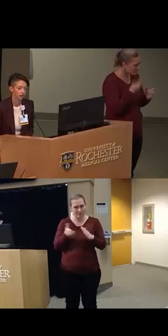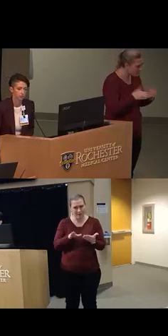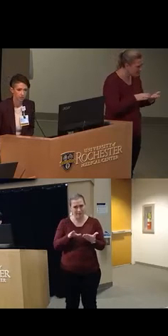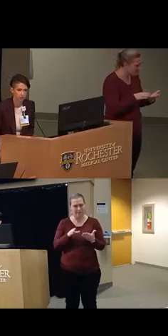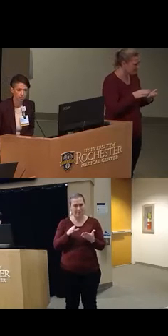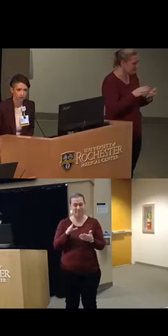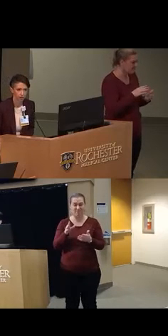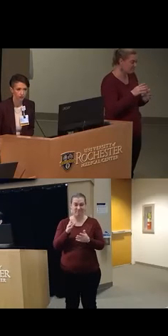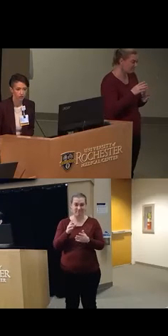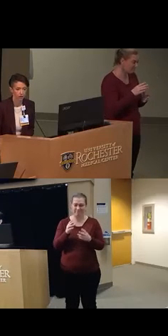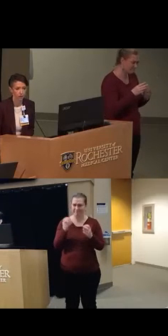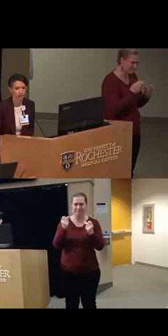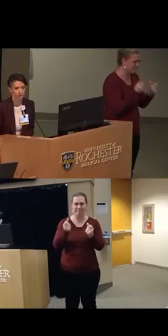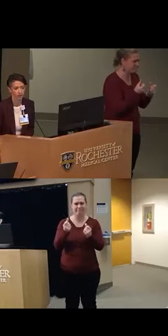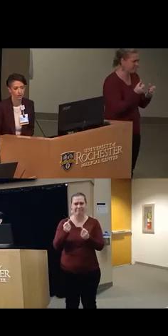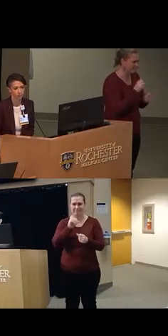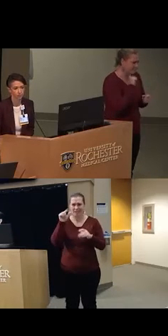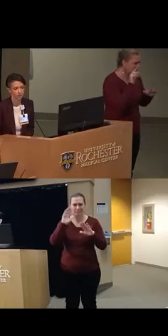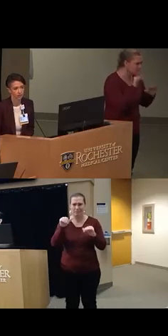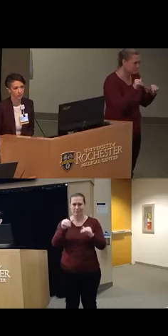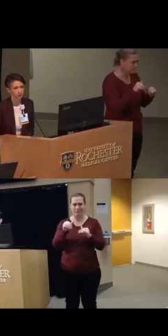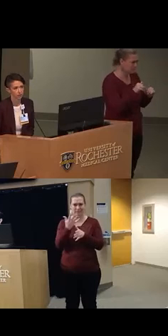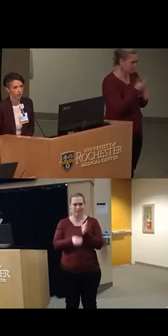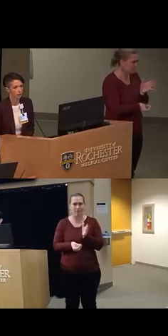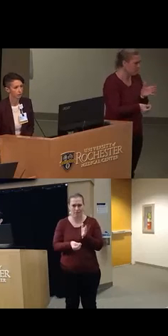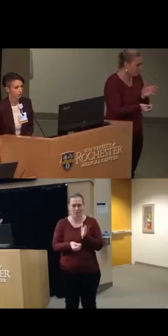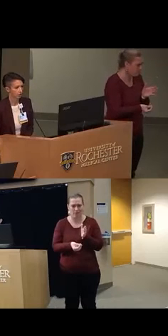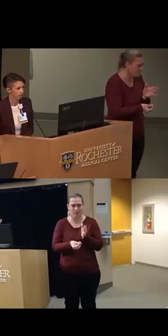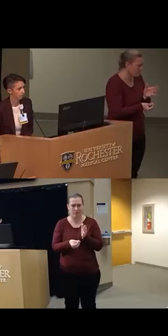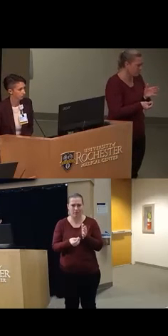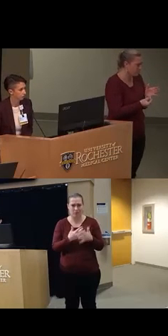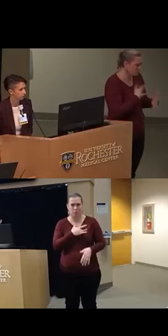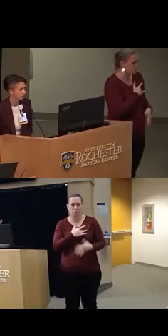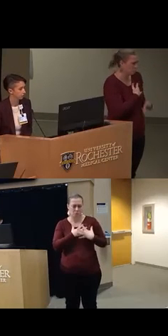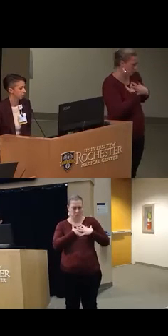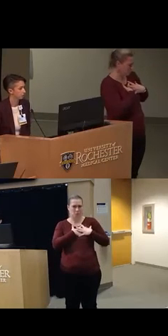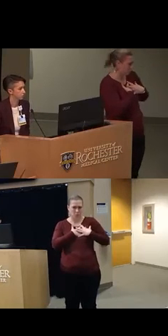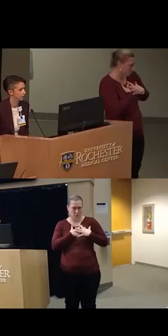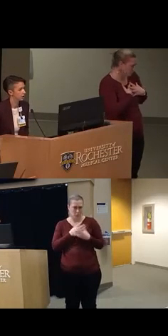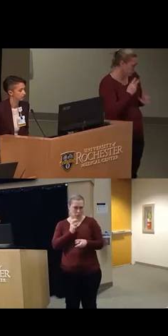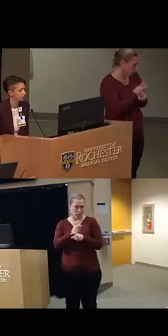unexpected losses that are quite um emotionally distressing for folks in ways I'm sure you can